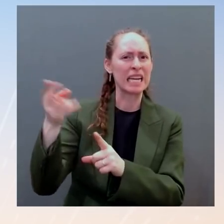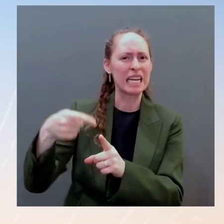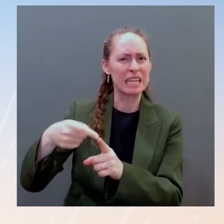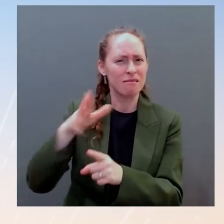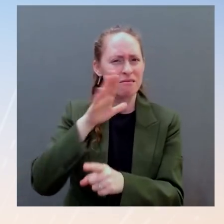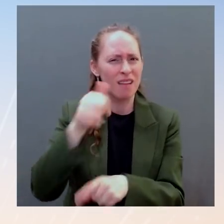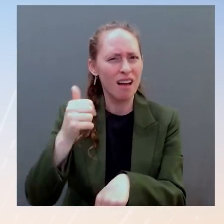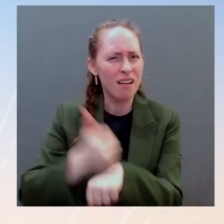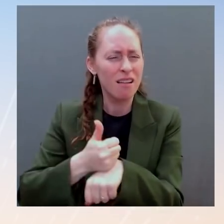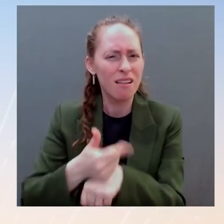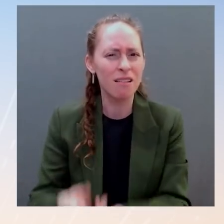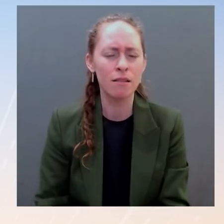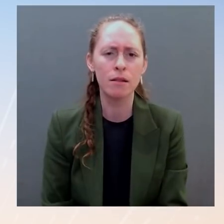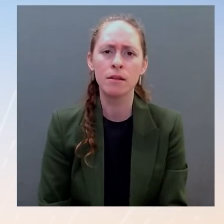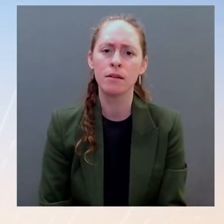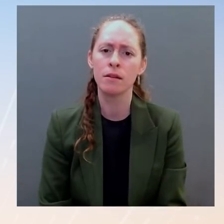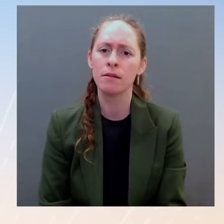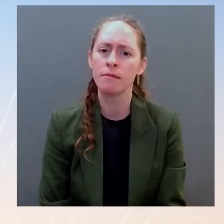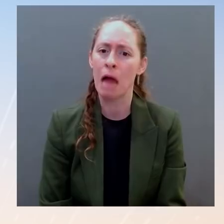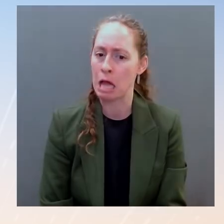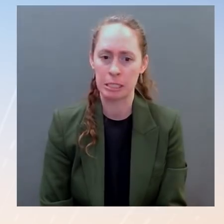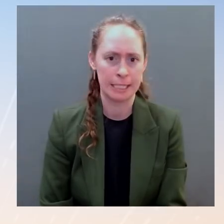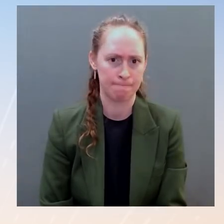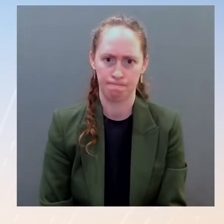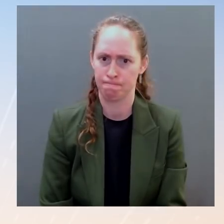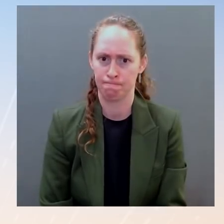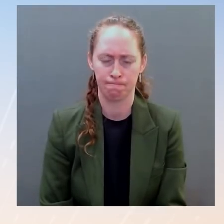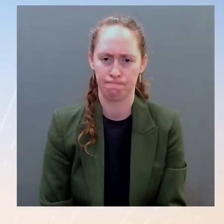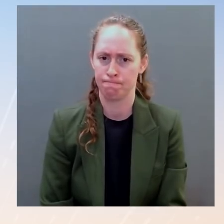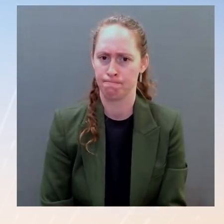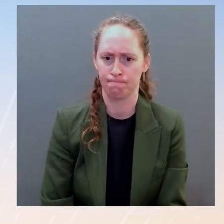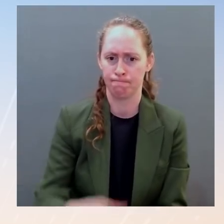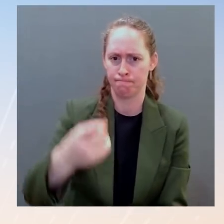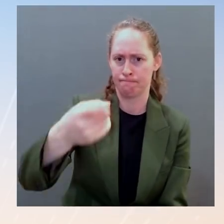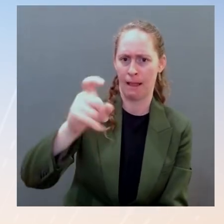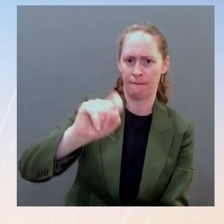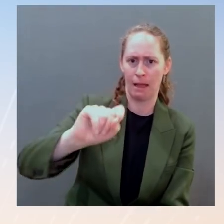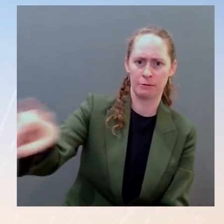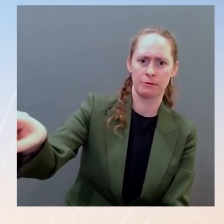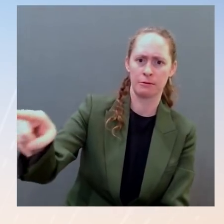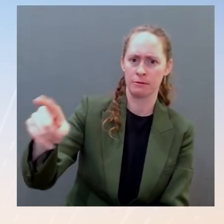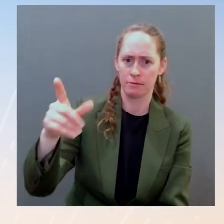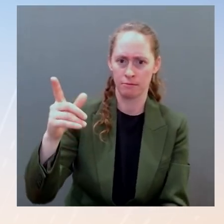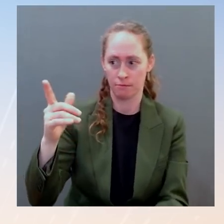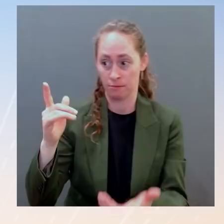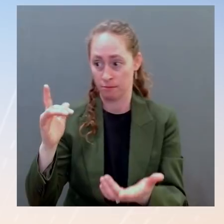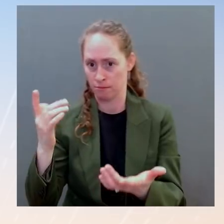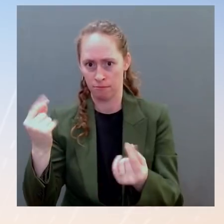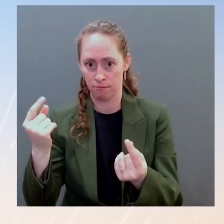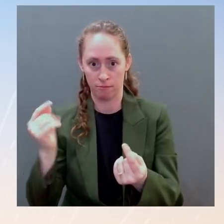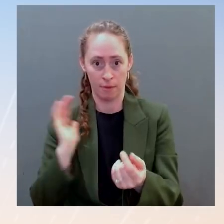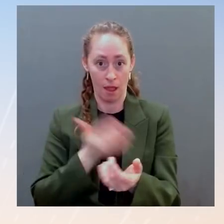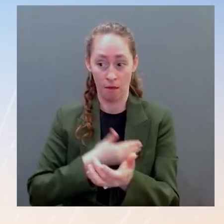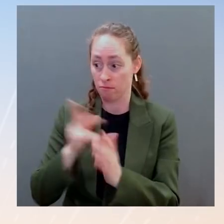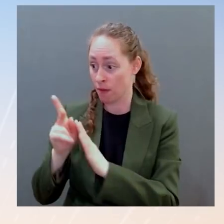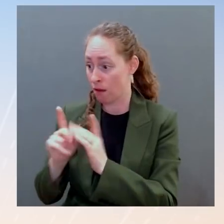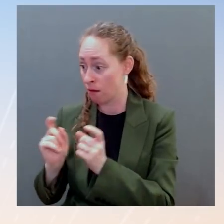I can -- I can see if there's anything more we can update you on, on our policies. The Press: Thank you. The Press: Thank you, Jen. I wanted to -- The Press: The President has issued a statement on malaria. Do you --